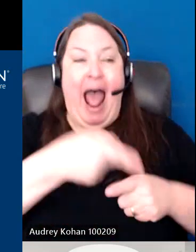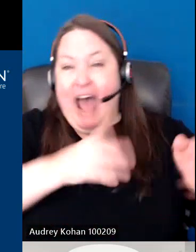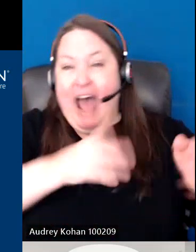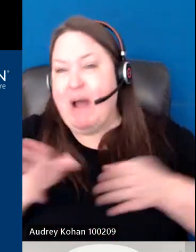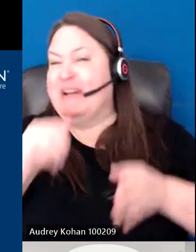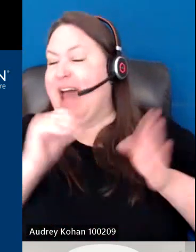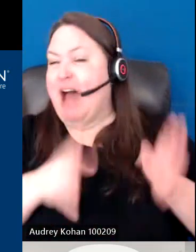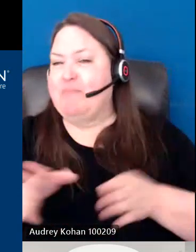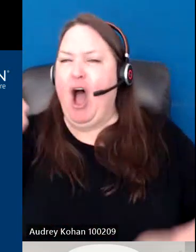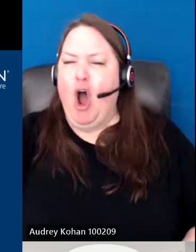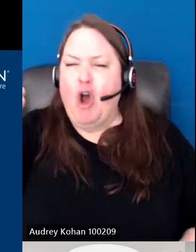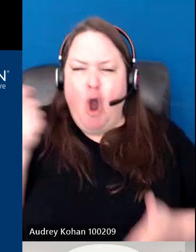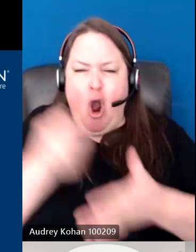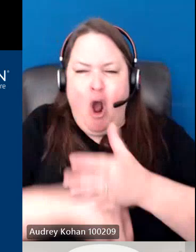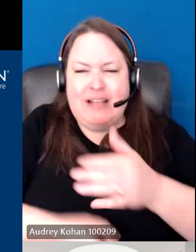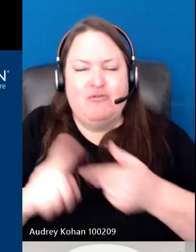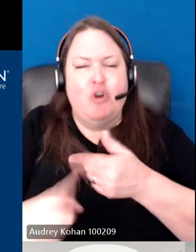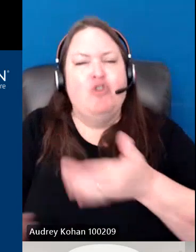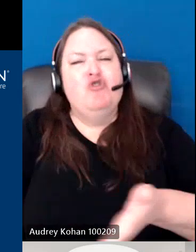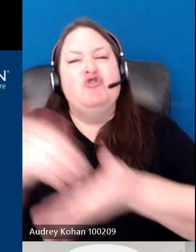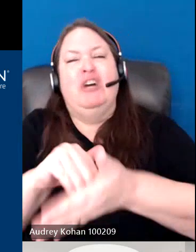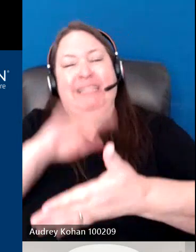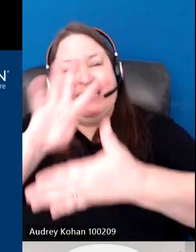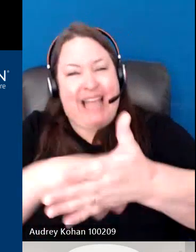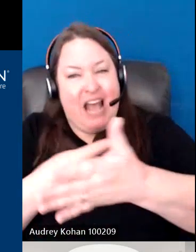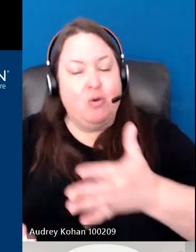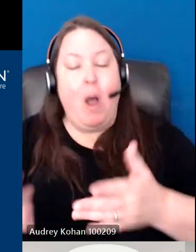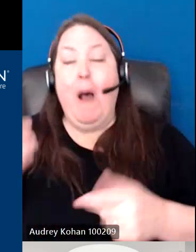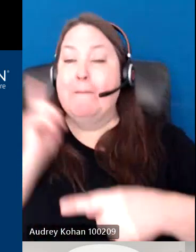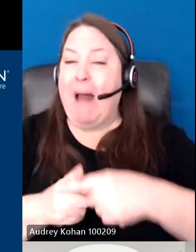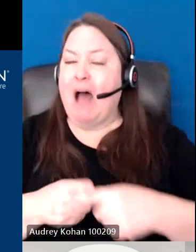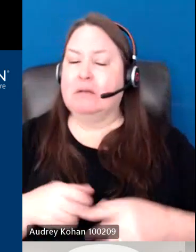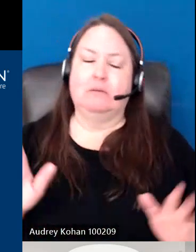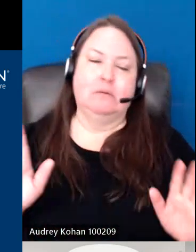cost of having to reschedule that colonoscopy never mind the inconvenience to that patient